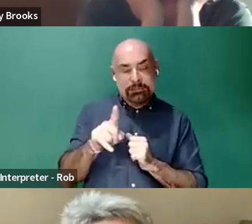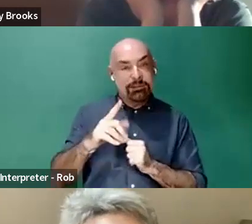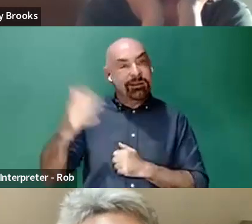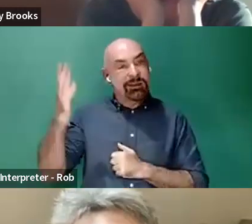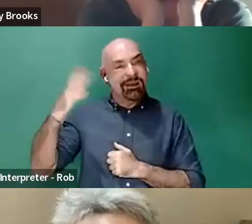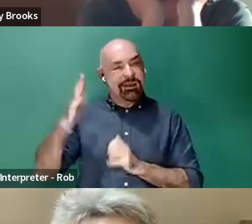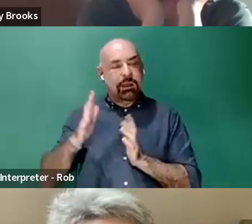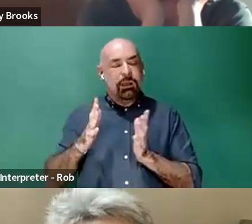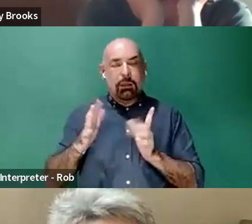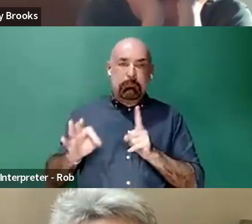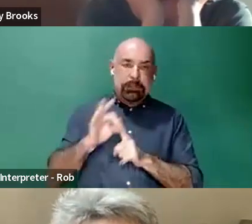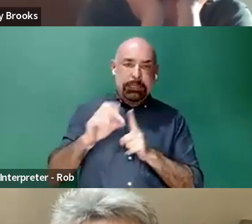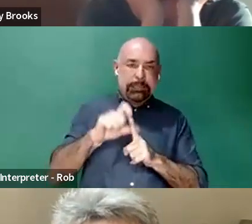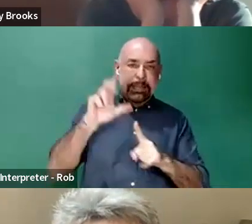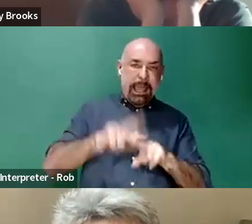PDF resources that have been used in the past.